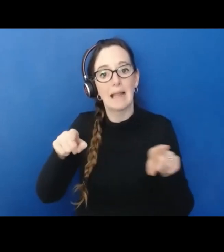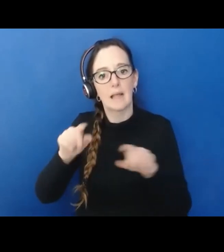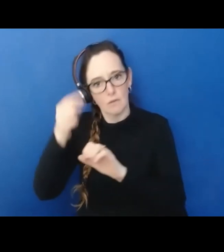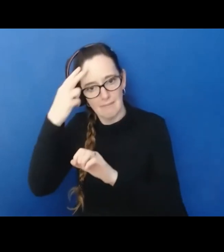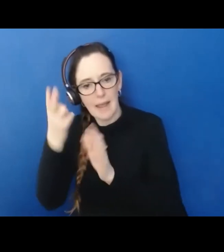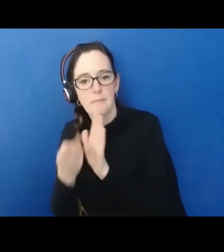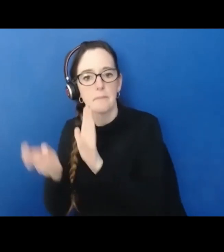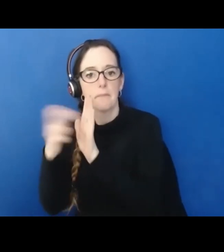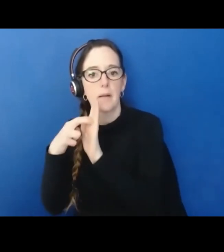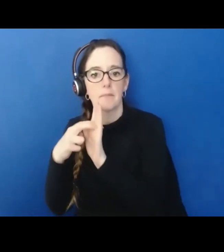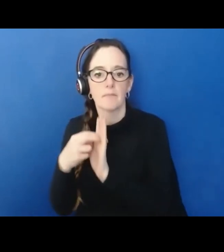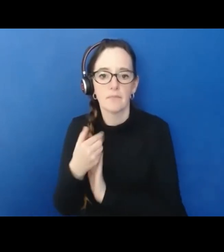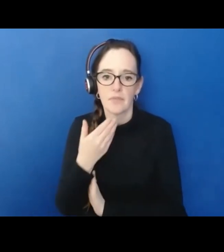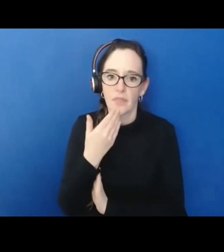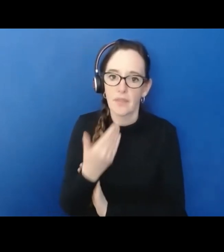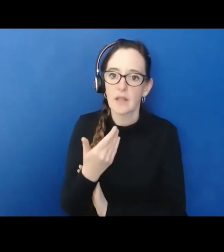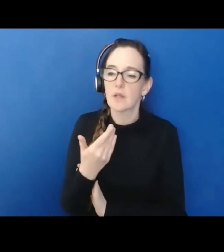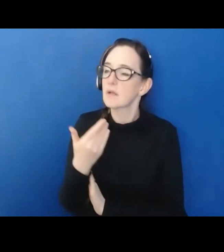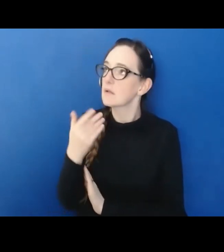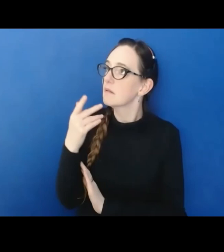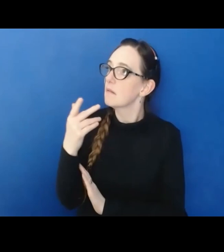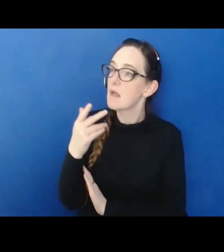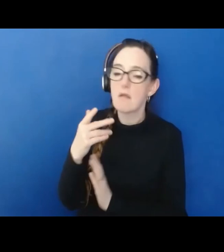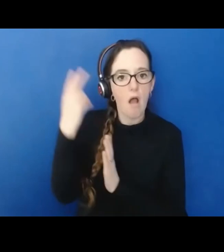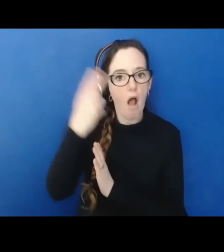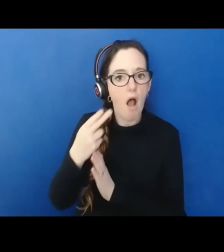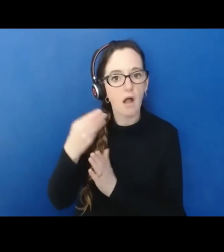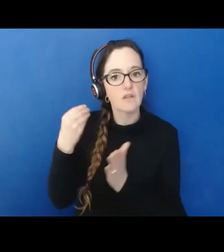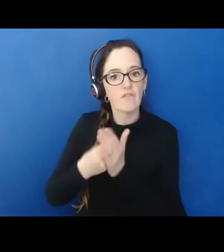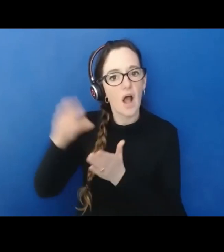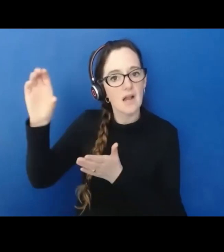And I have to thank The Art Fund and the Arts Council for funding this series of events